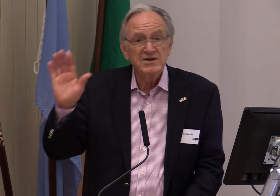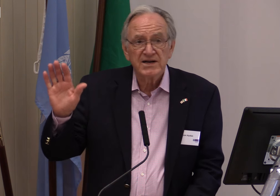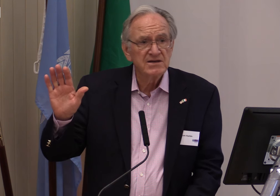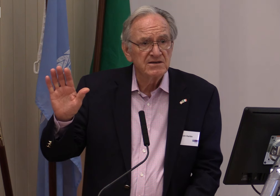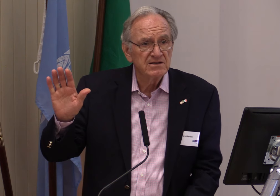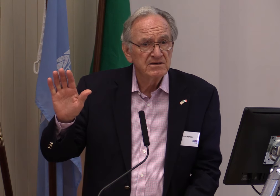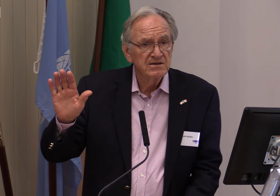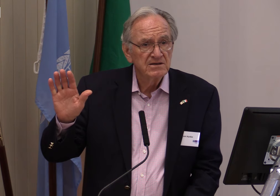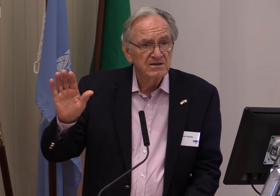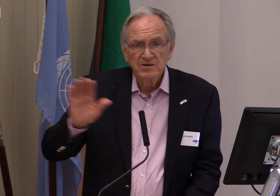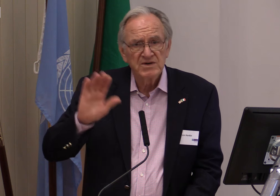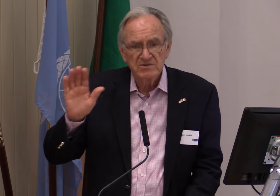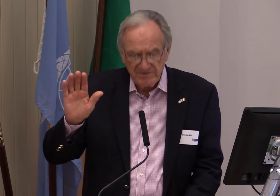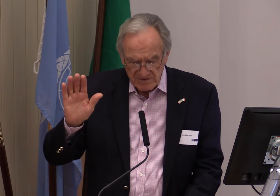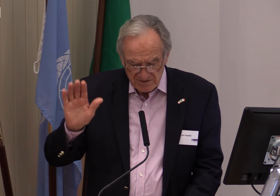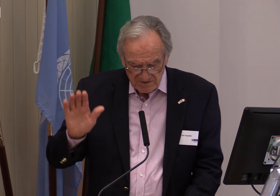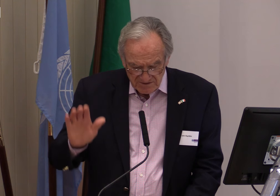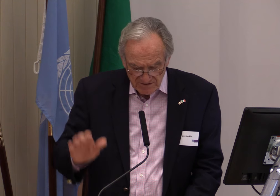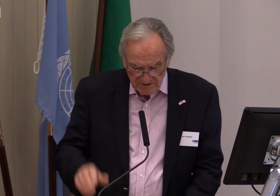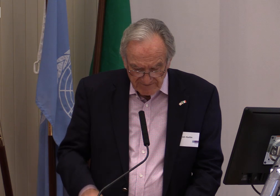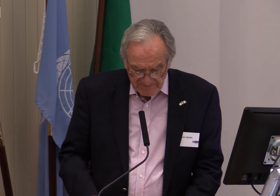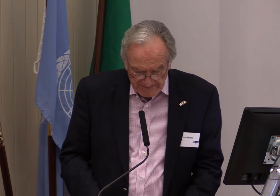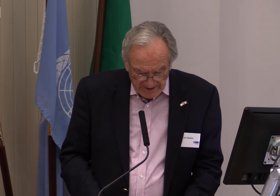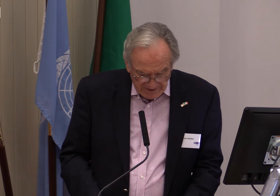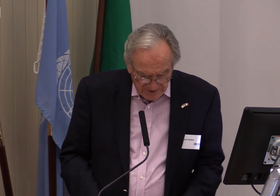laws against it, none whatsoever.